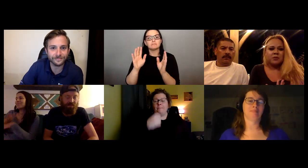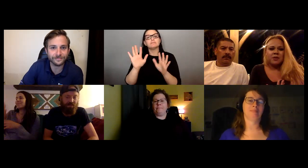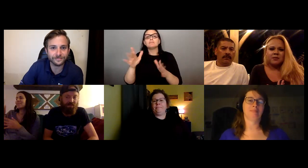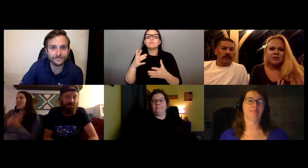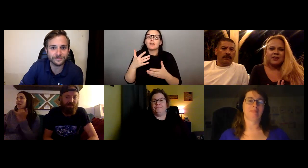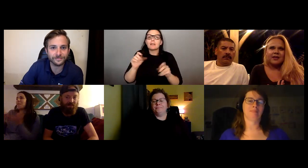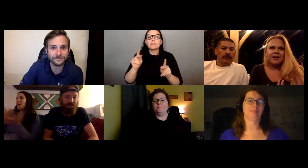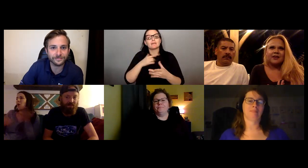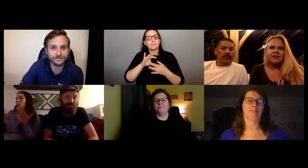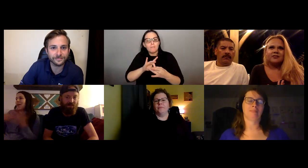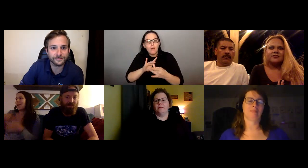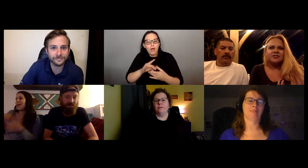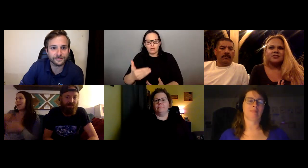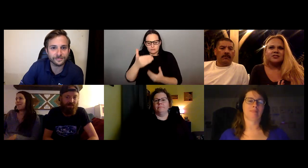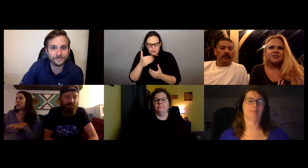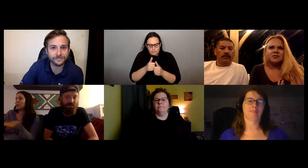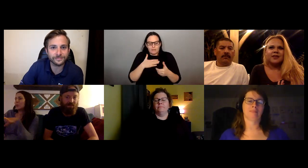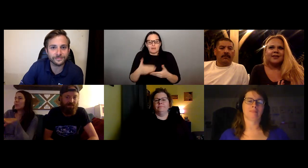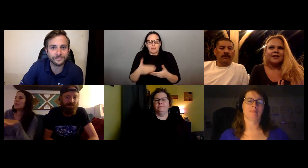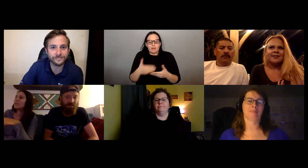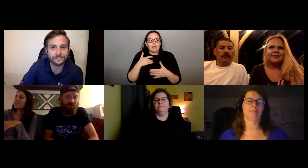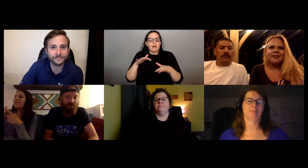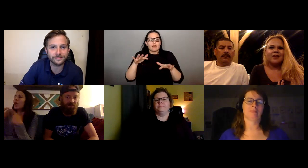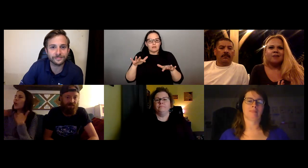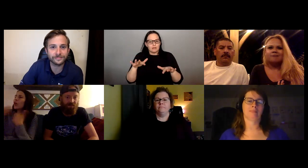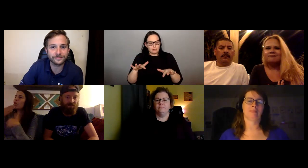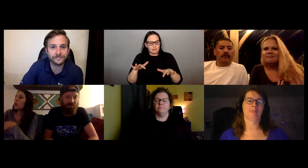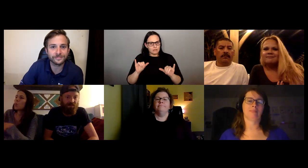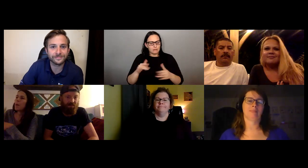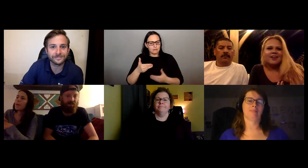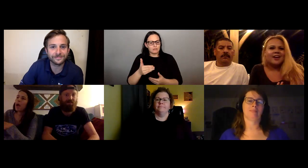baby then i kind of